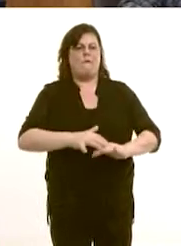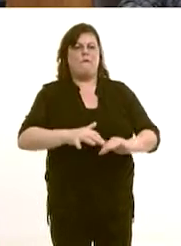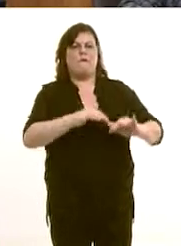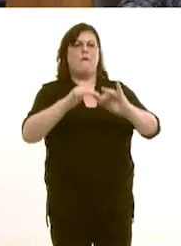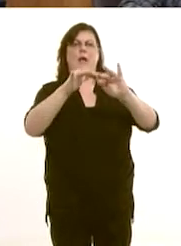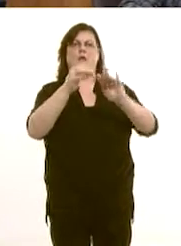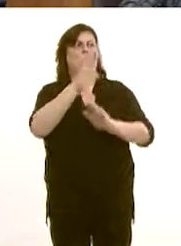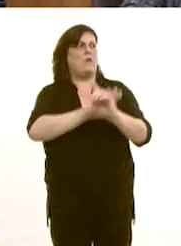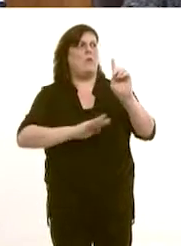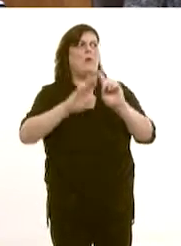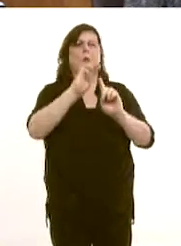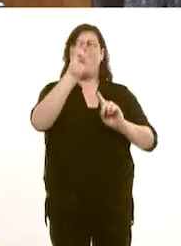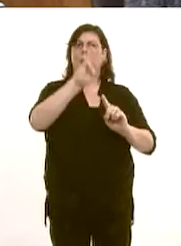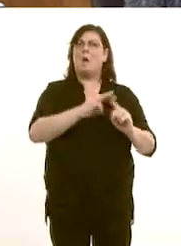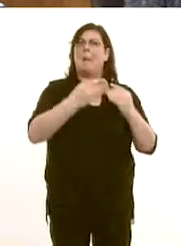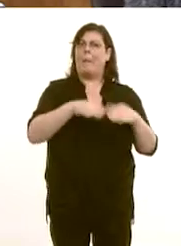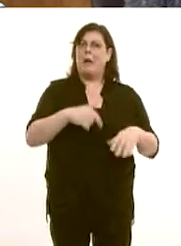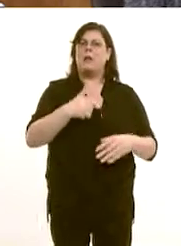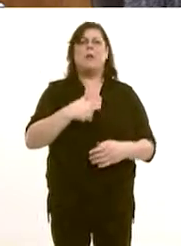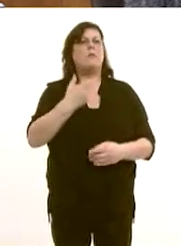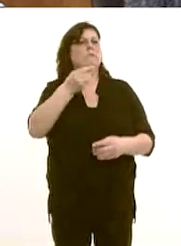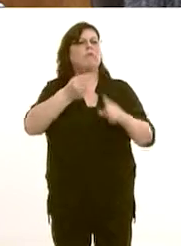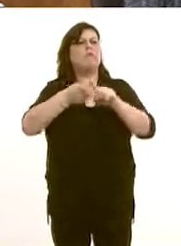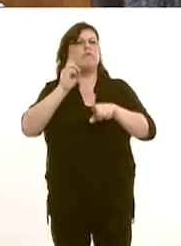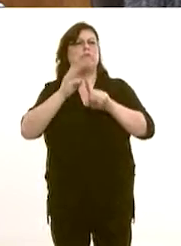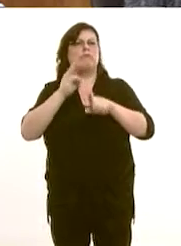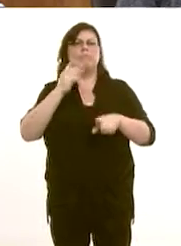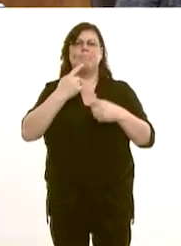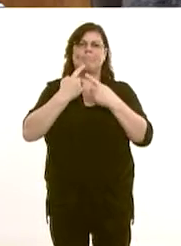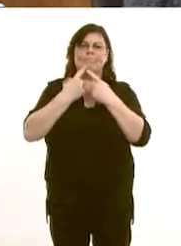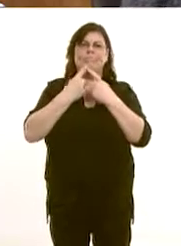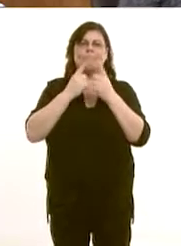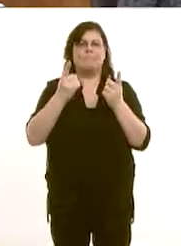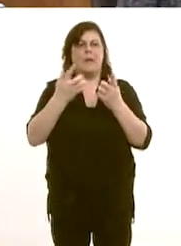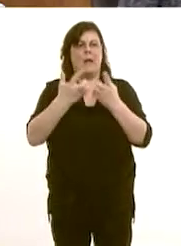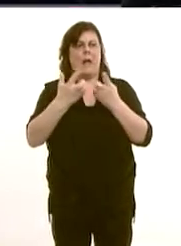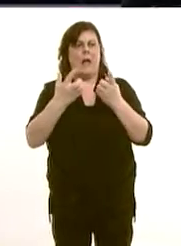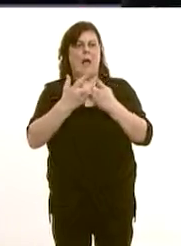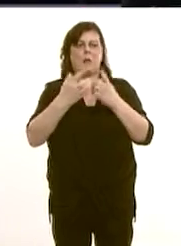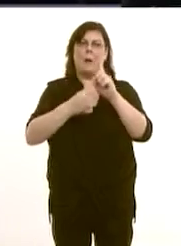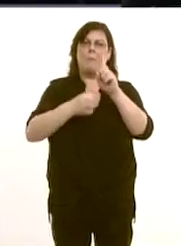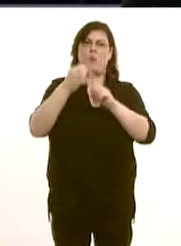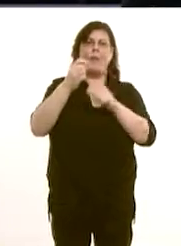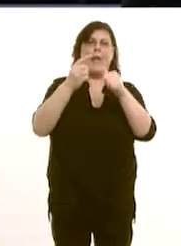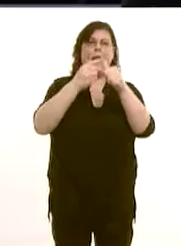of course, I made a statement some weeks ago about dealing with the situation on the A55 and also at Talybont.